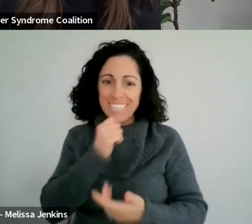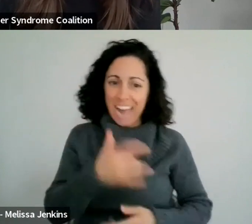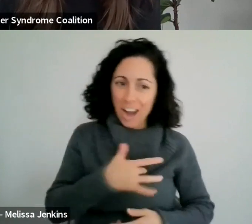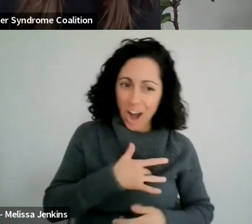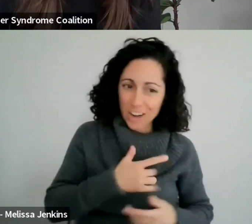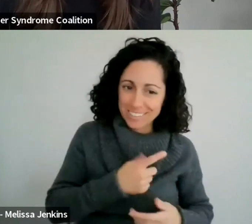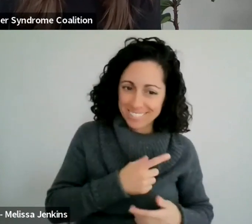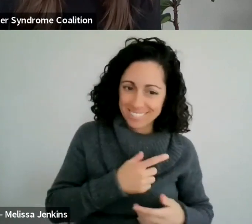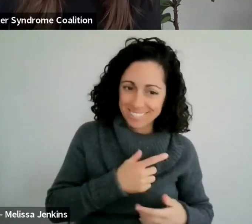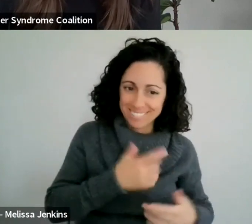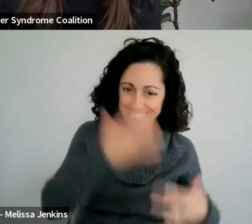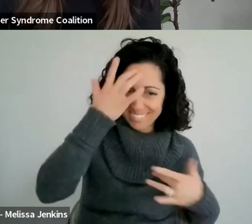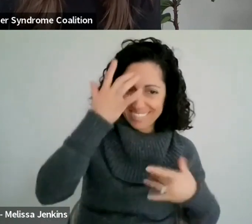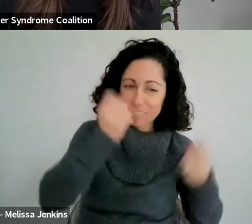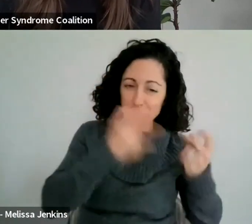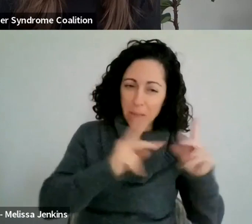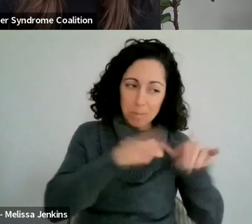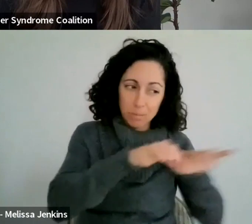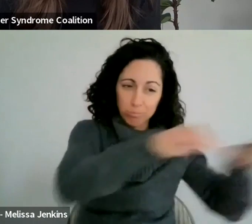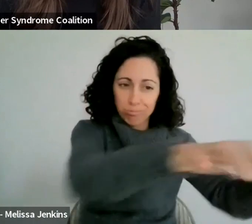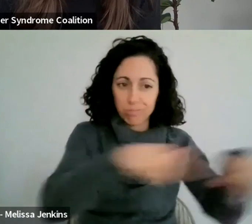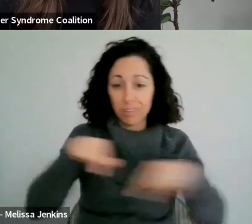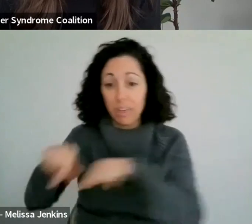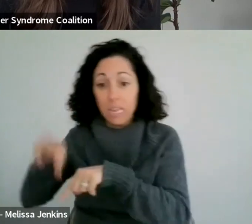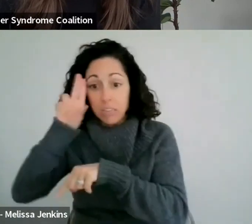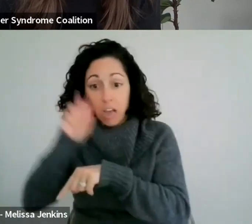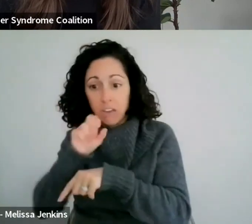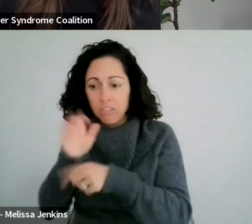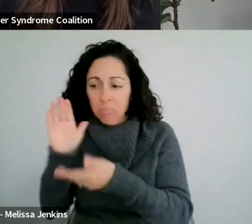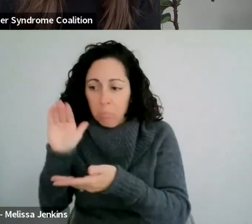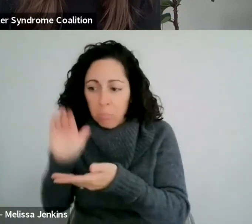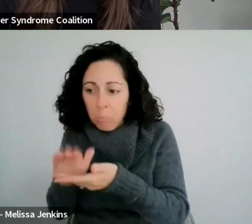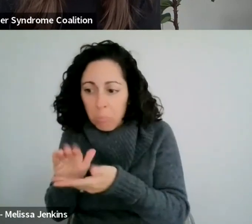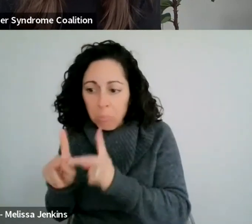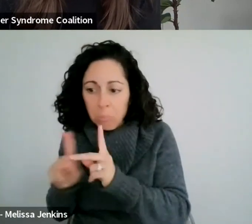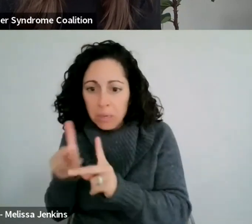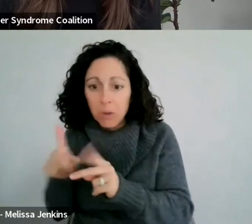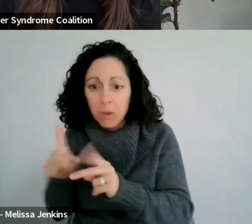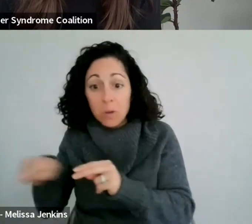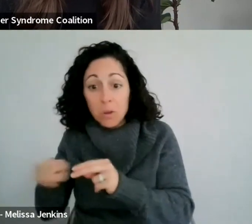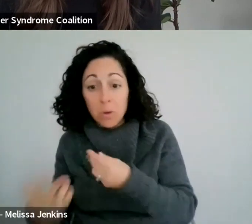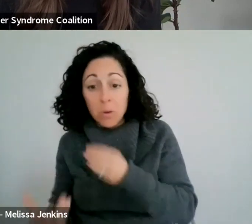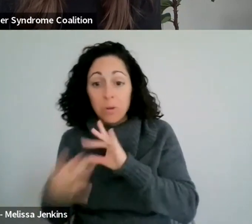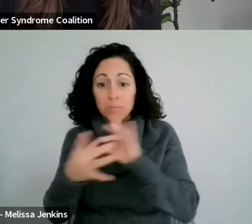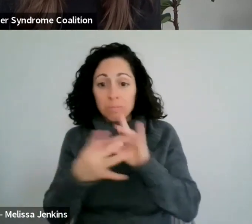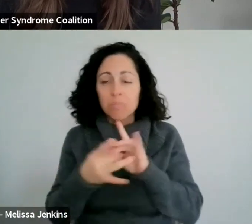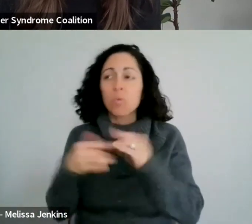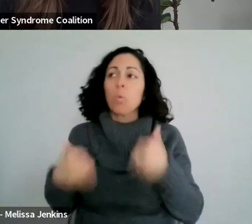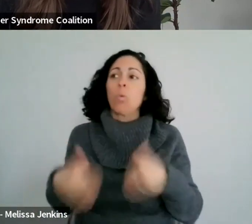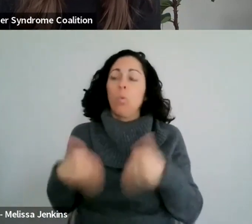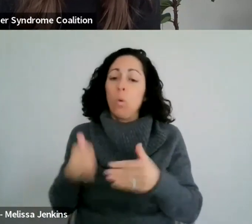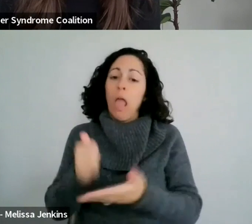to join our trial is hugely appreciated in allowing us to fill these trials as quickly as possible and bringing these,